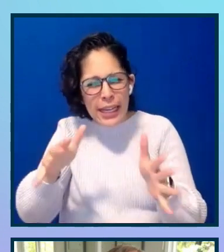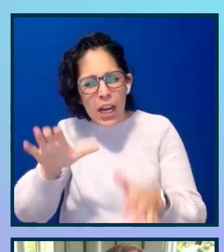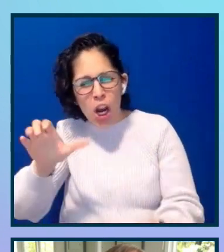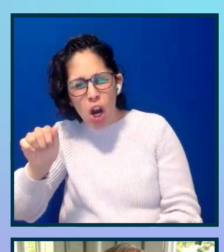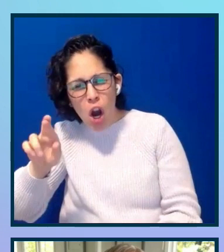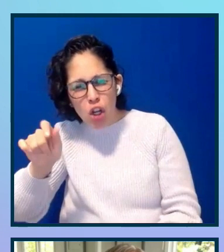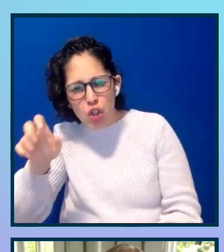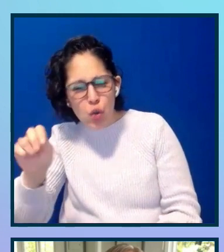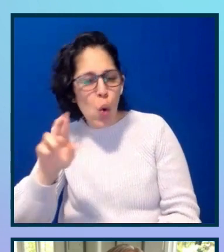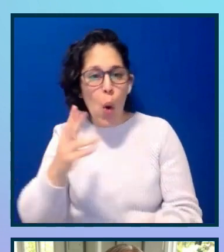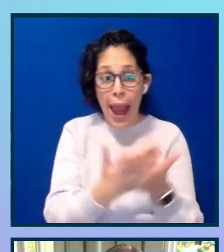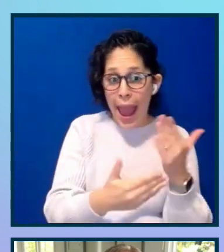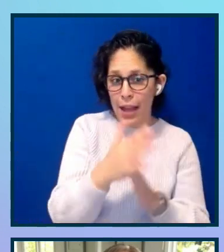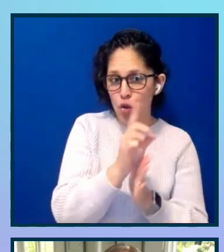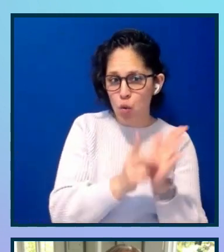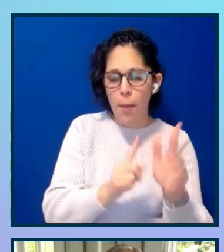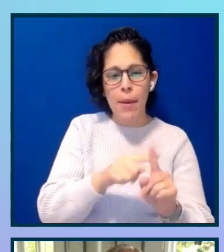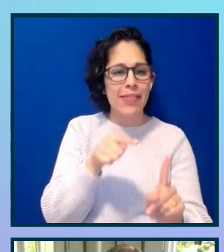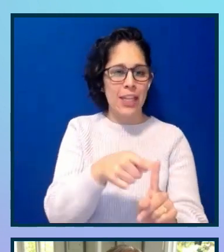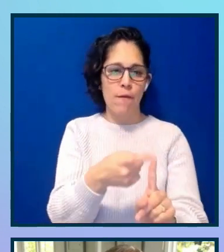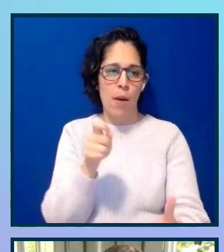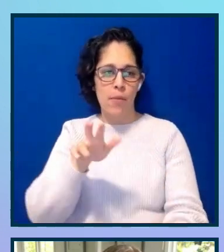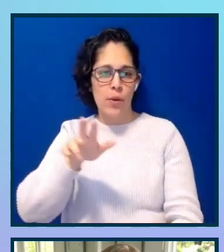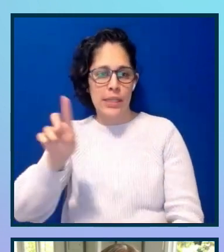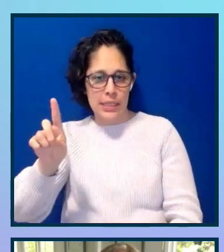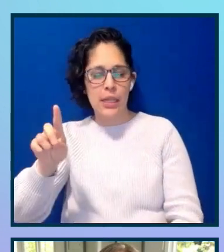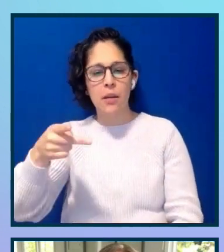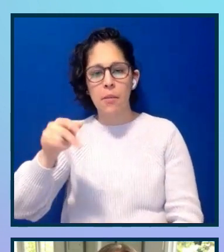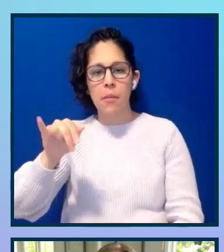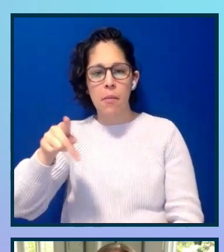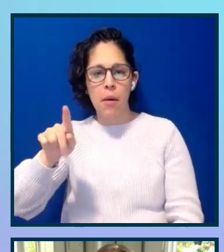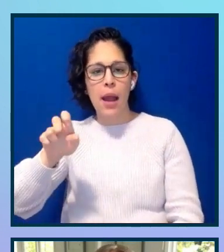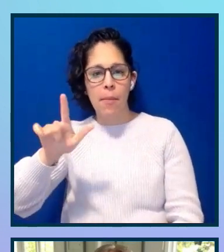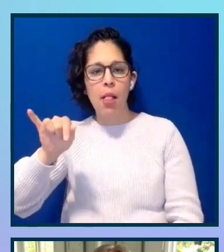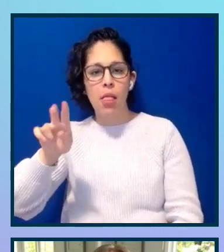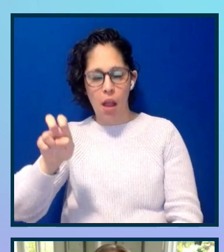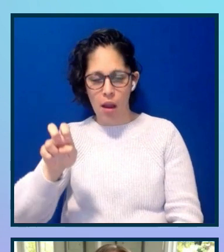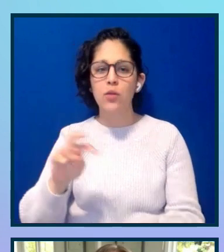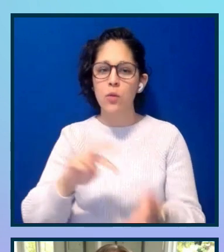but these are actually, they come out of the 3D pipeline so these are actually modeled characters